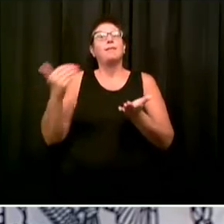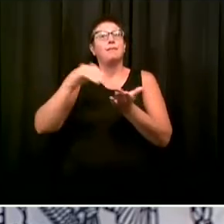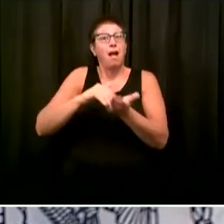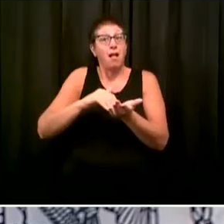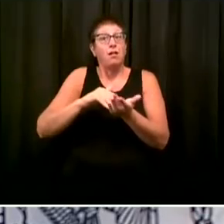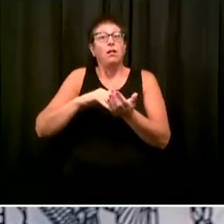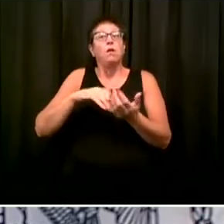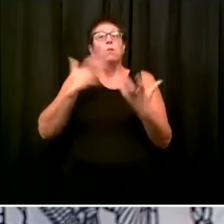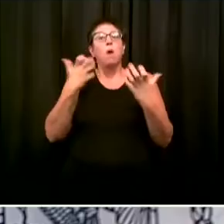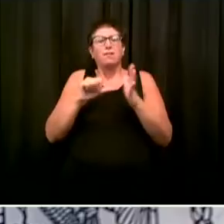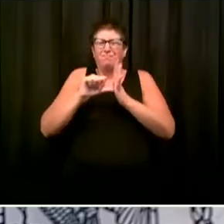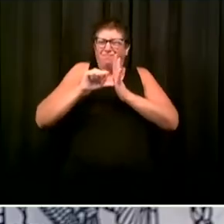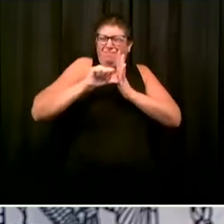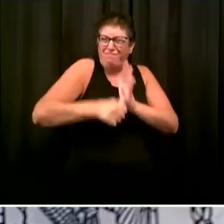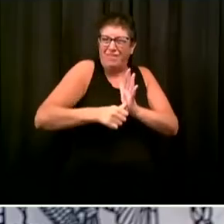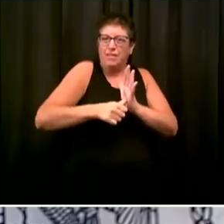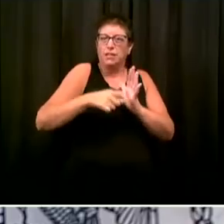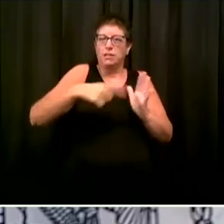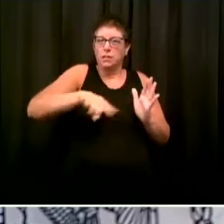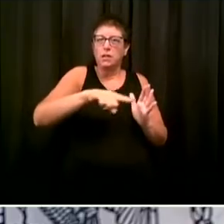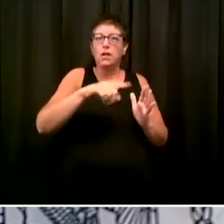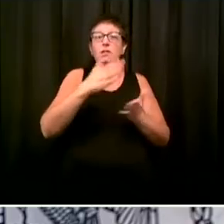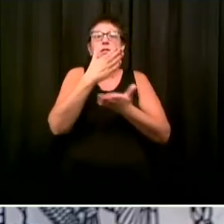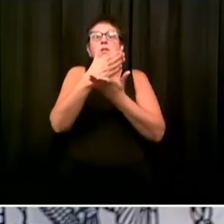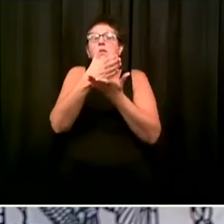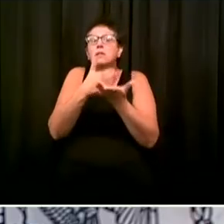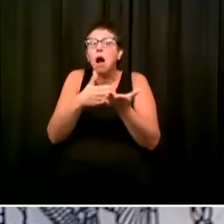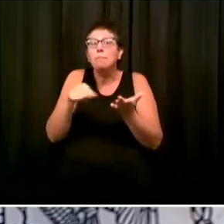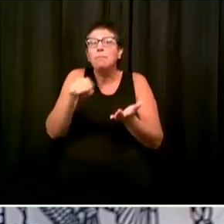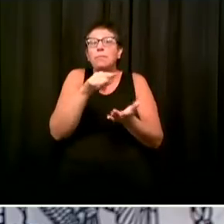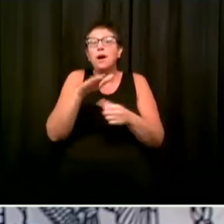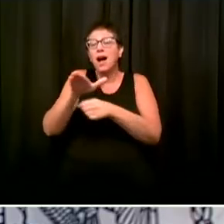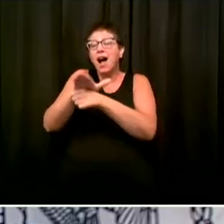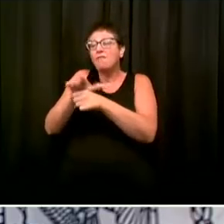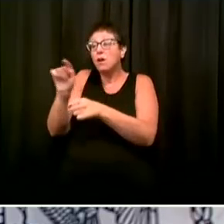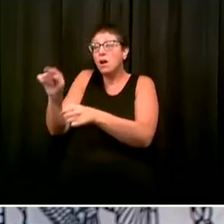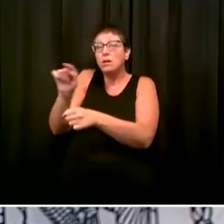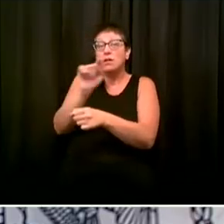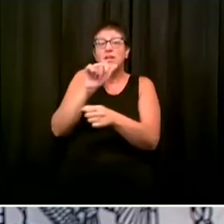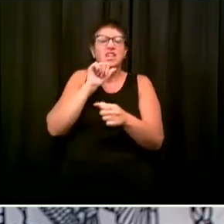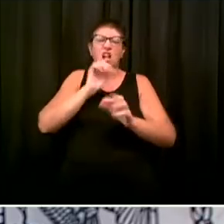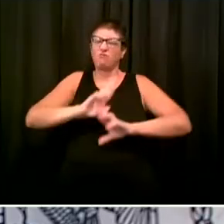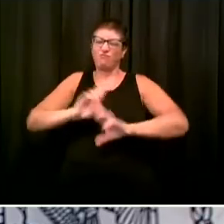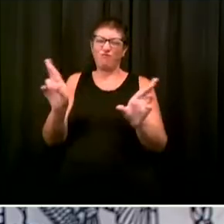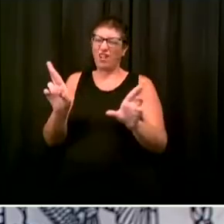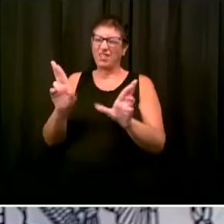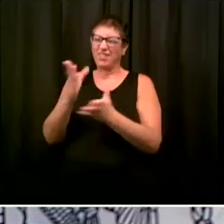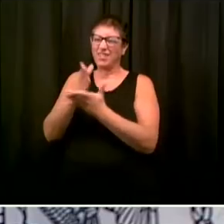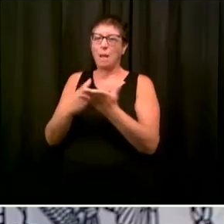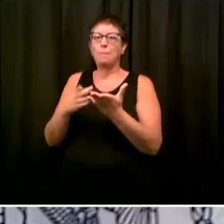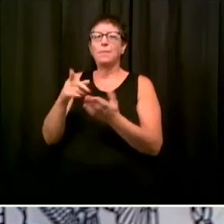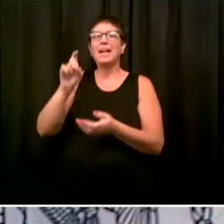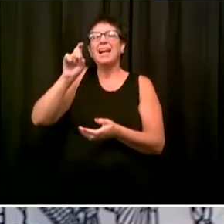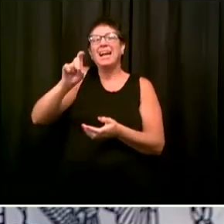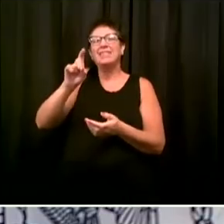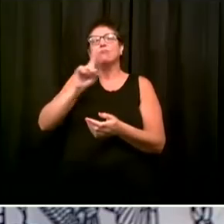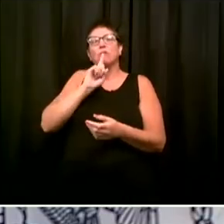THOSE SYSTEMS WORK